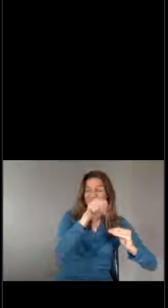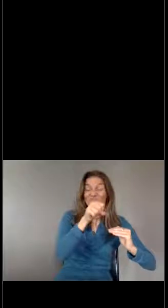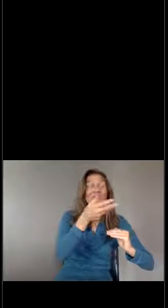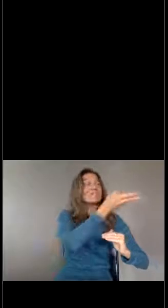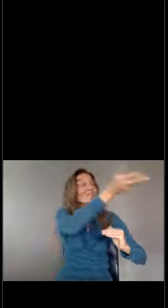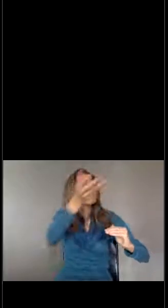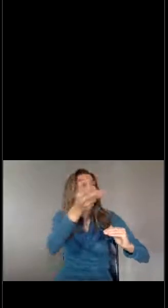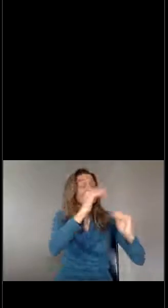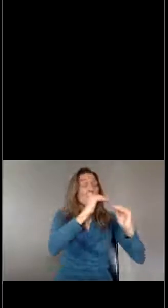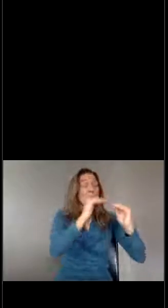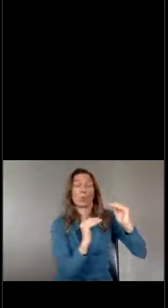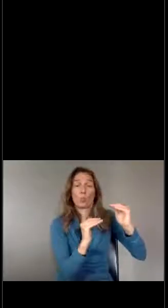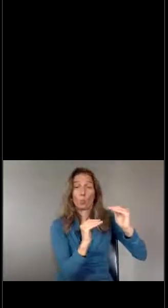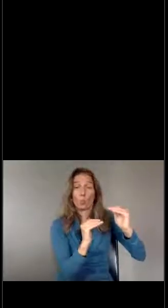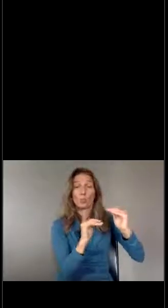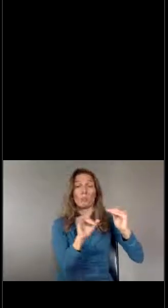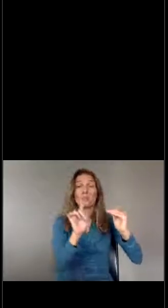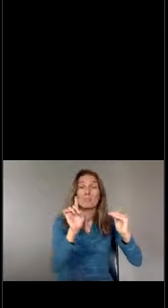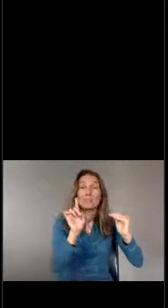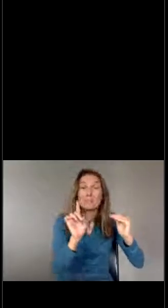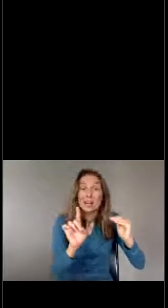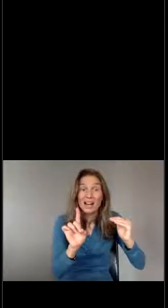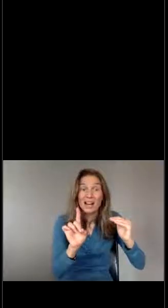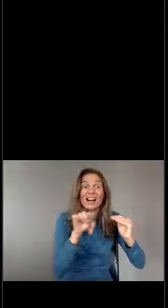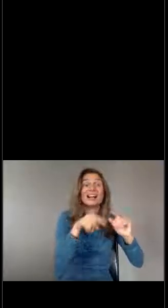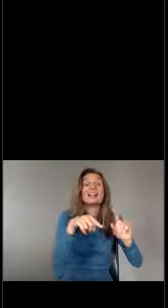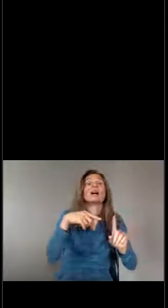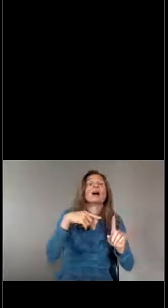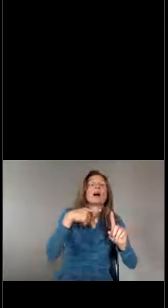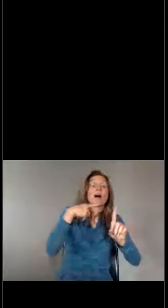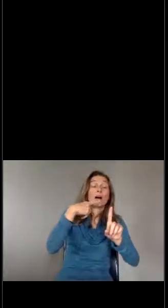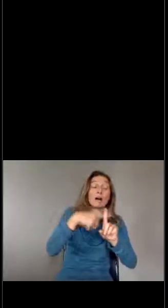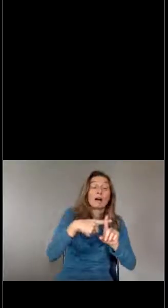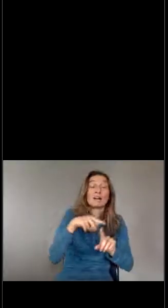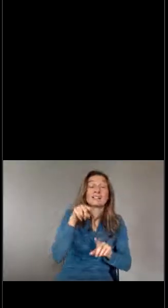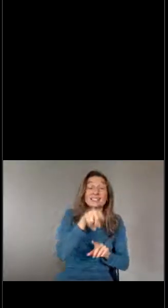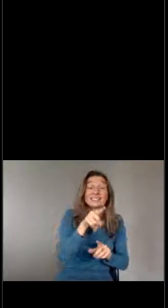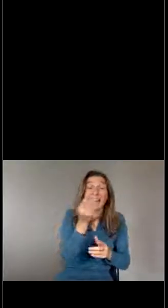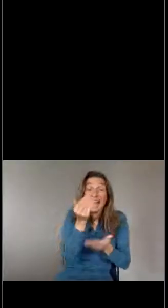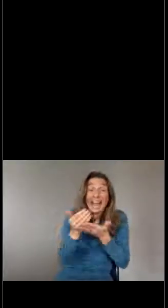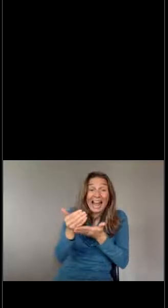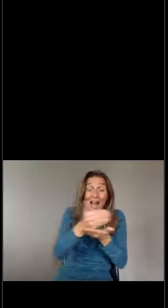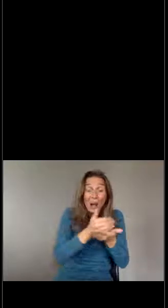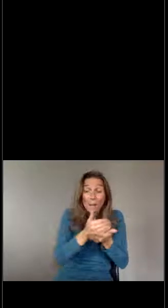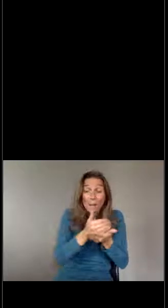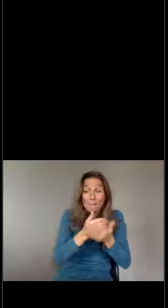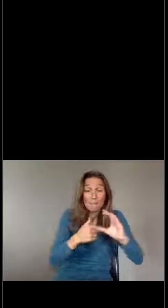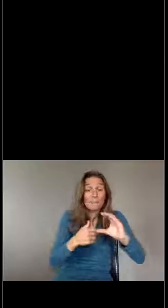However, these were spending about 19% of their income on these disability-related extra costs.